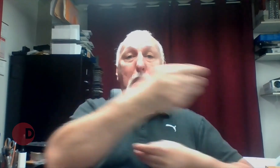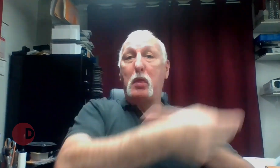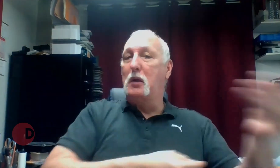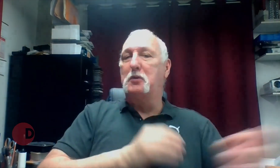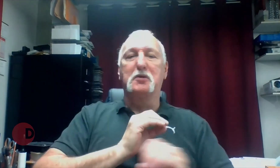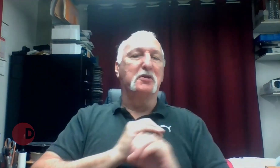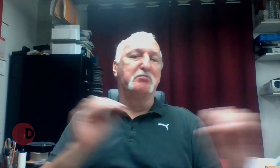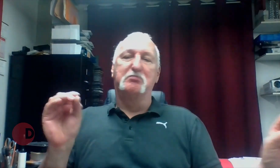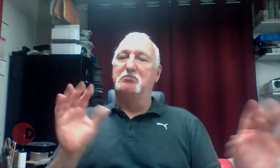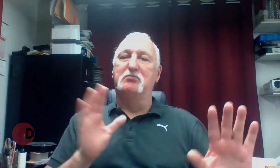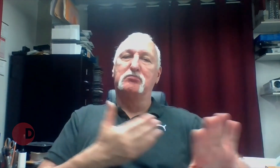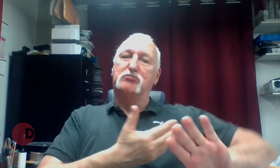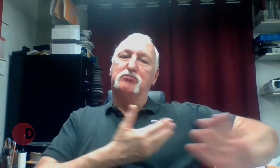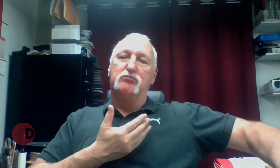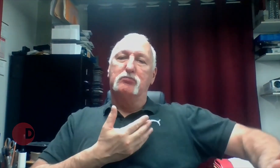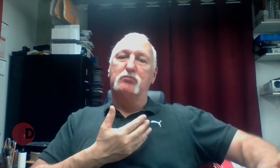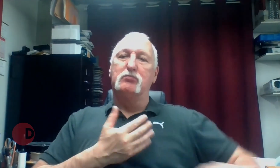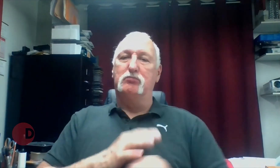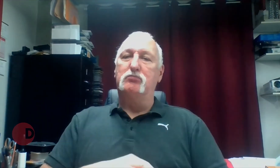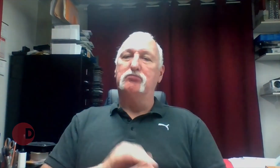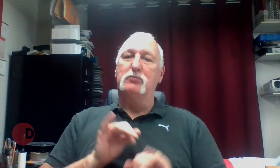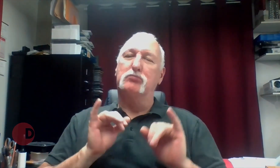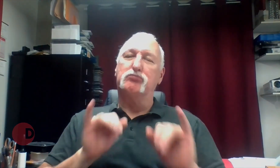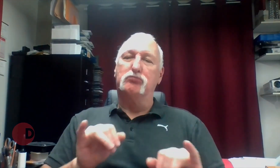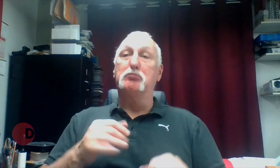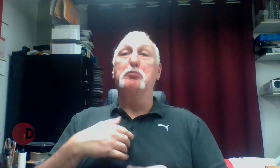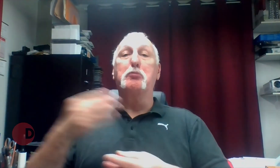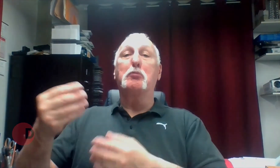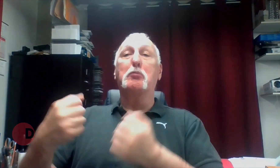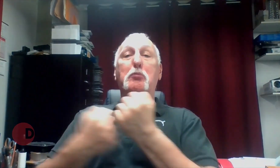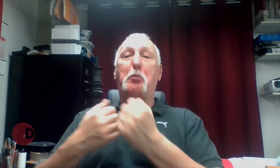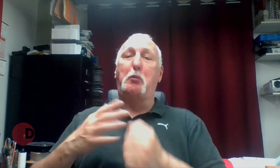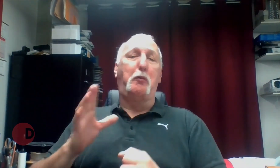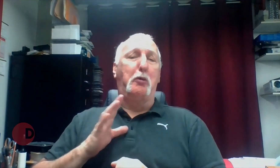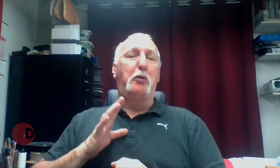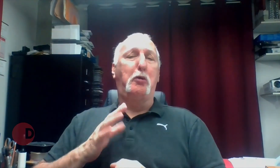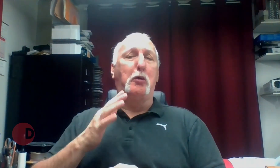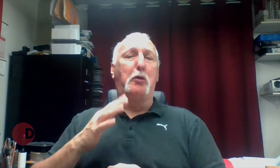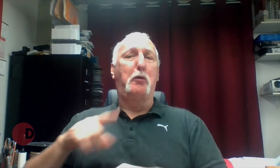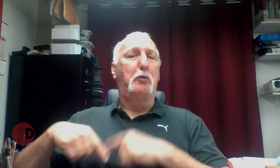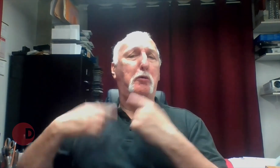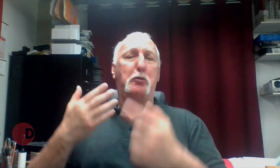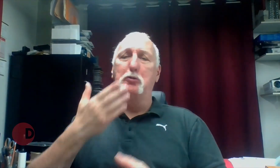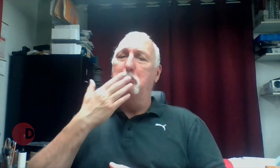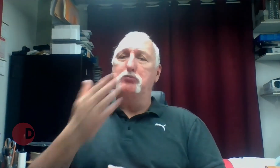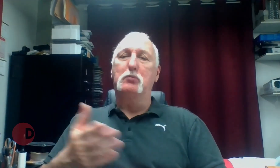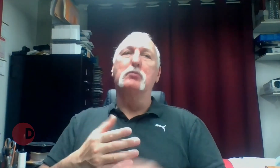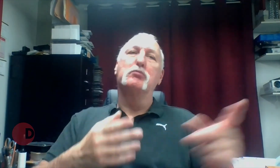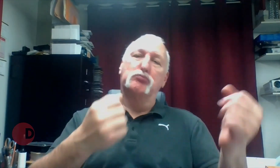This continued financial support is for specific purposes,